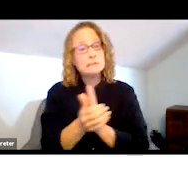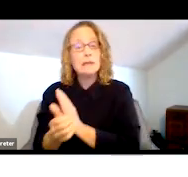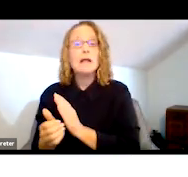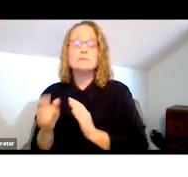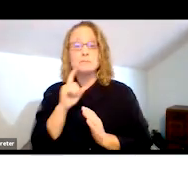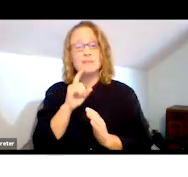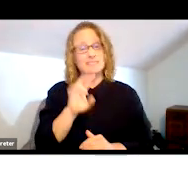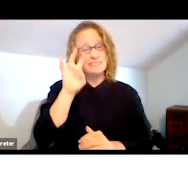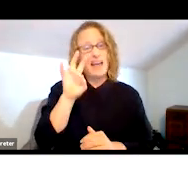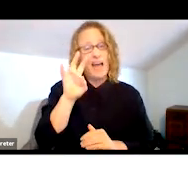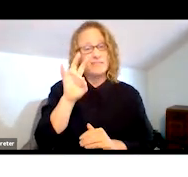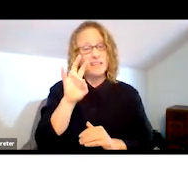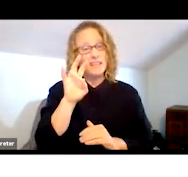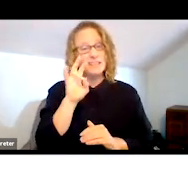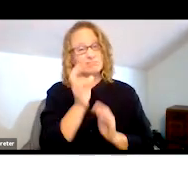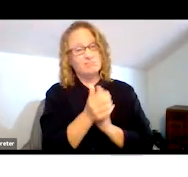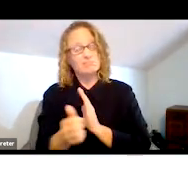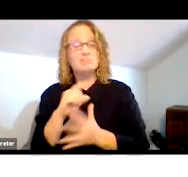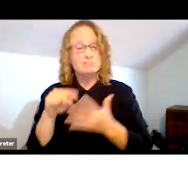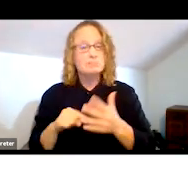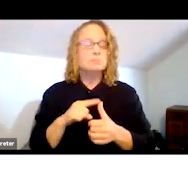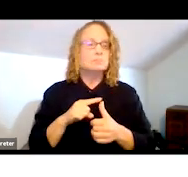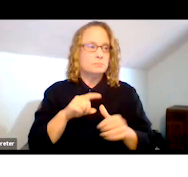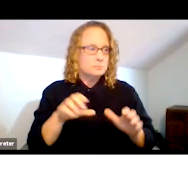that we clarify what the speaker shared with us.